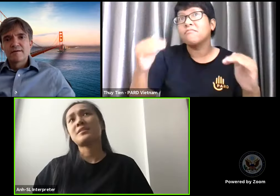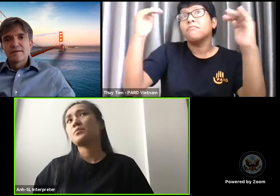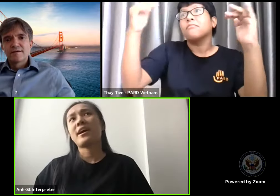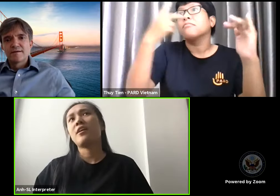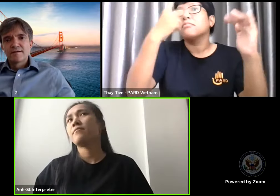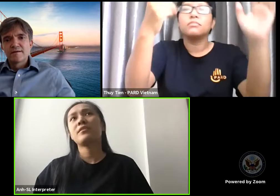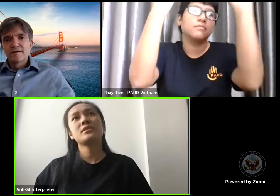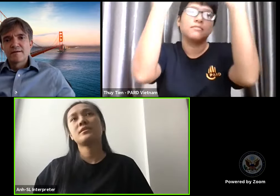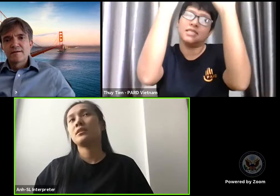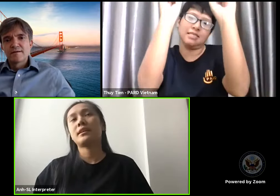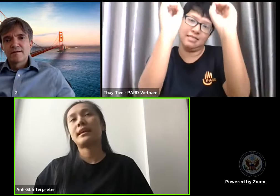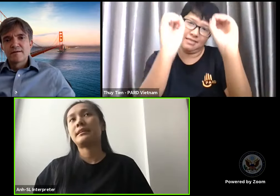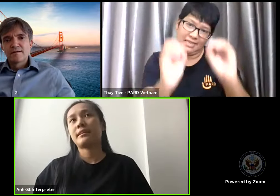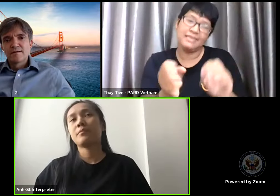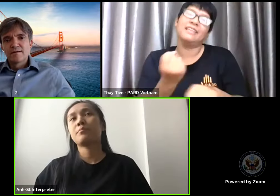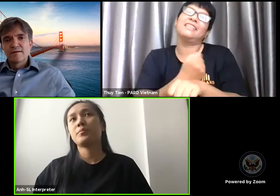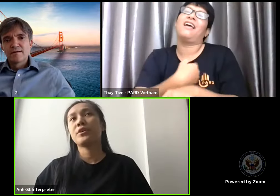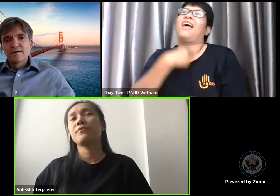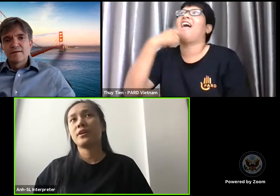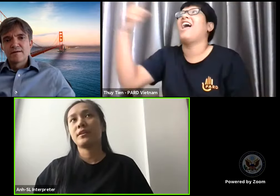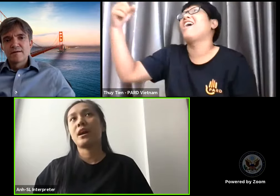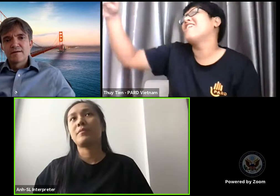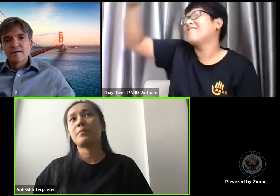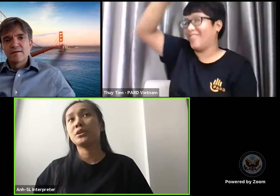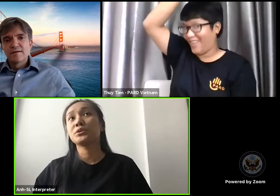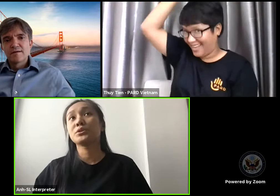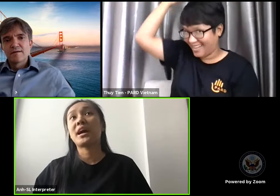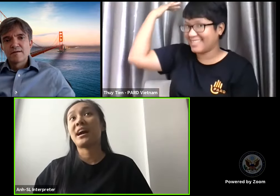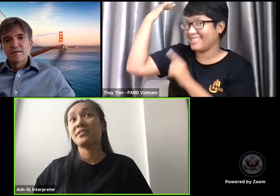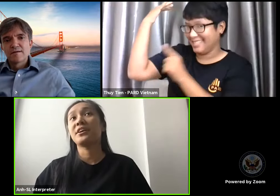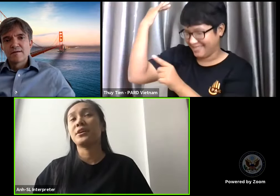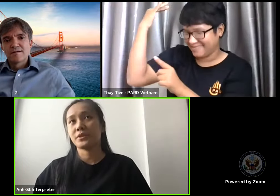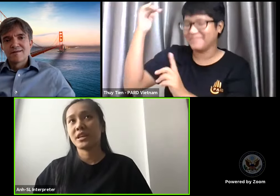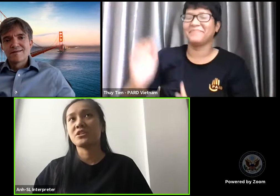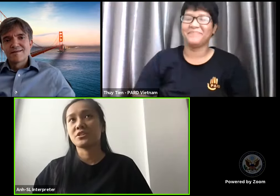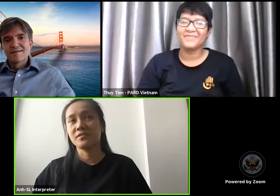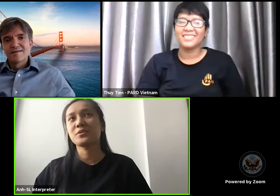That's why I have never seen any deaf people in Vietnam that pursue higher education.